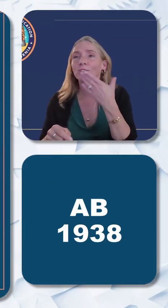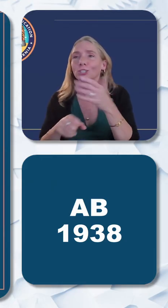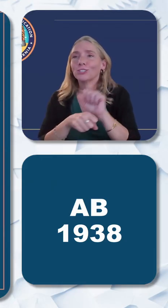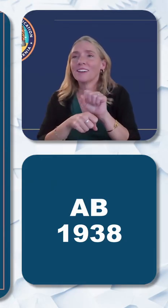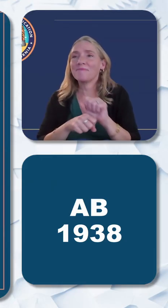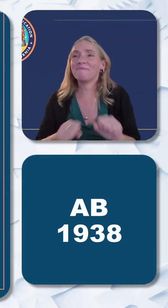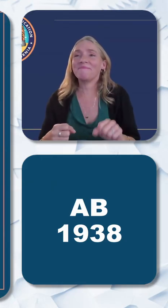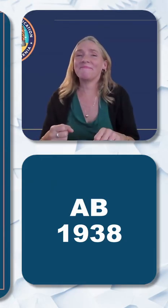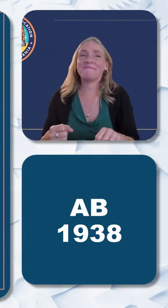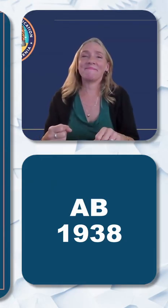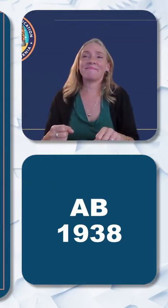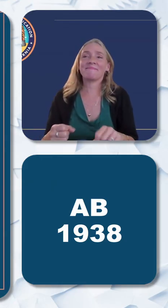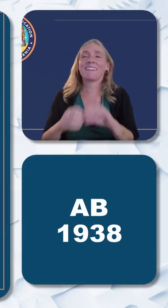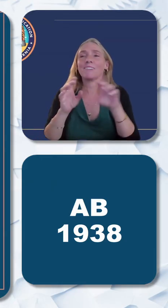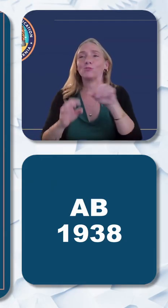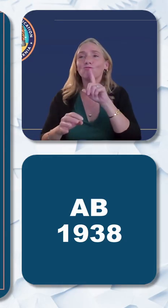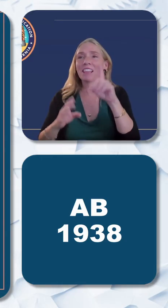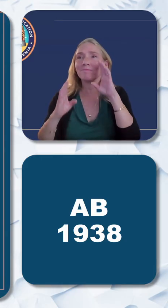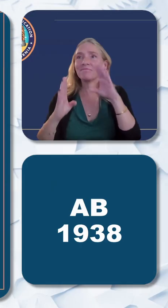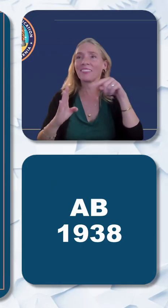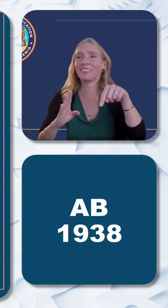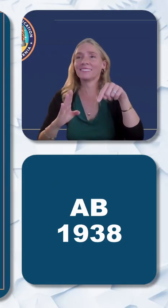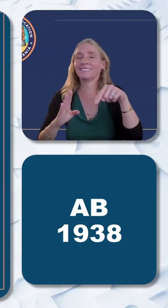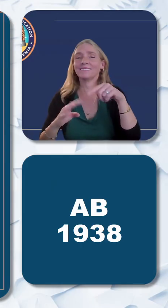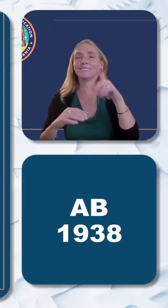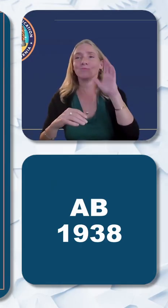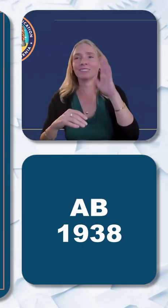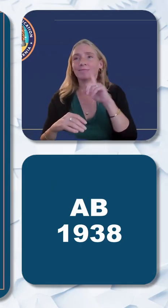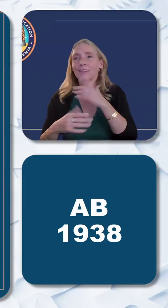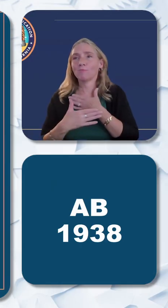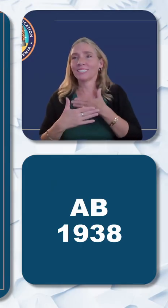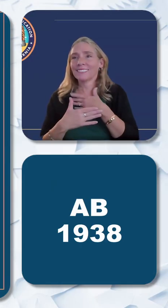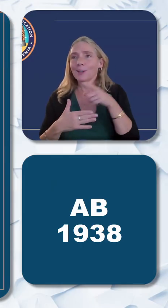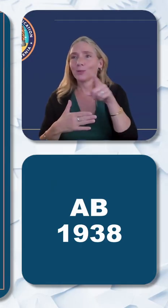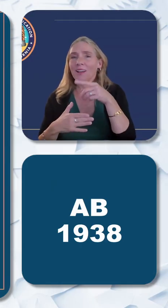So that is the right answer. Good job, folks!